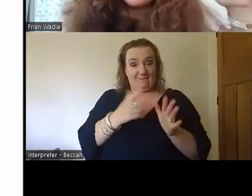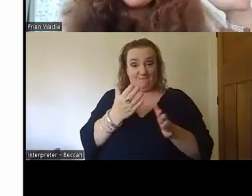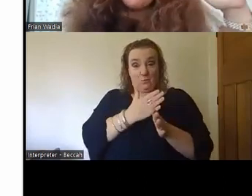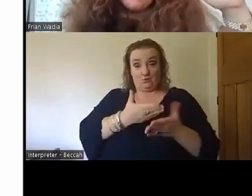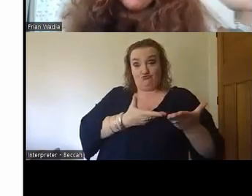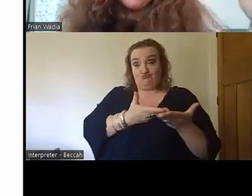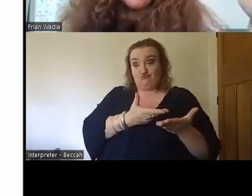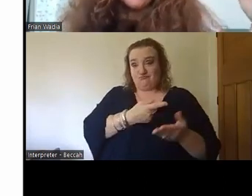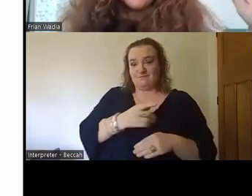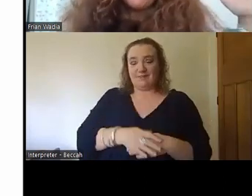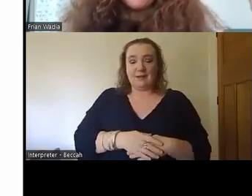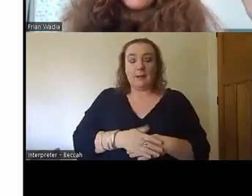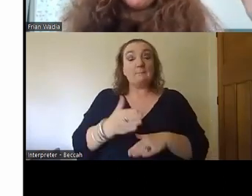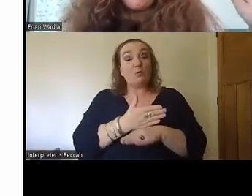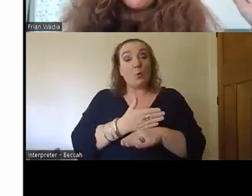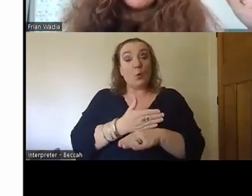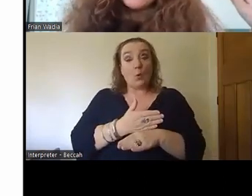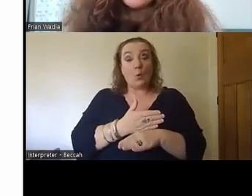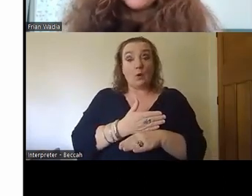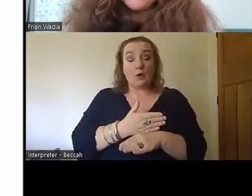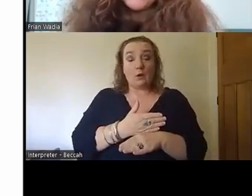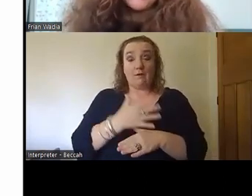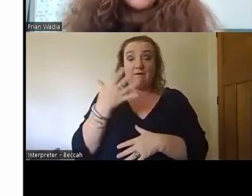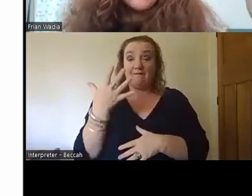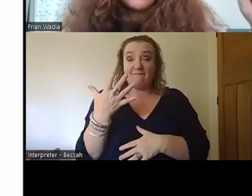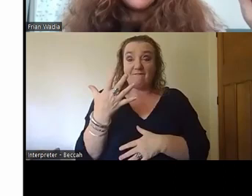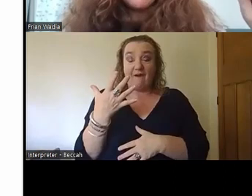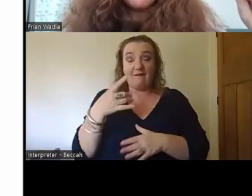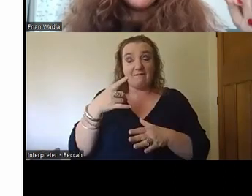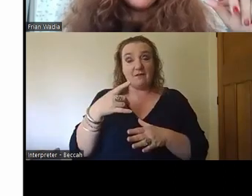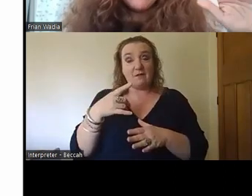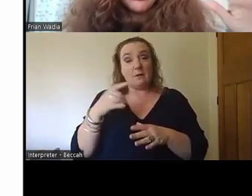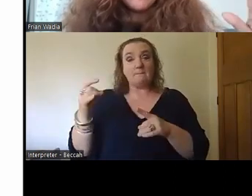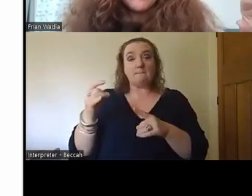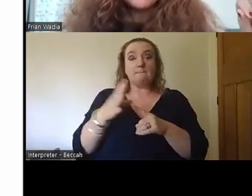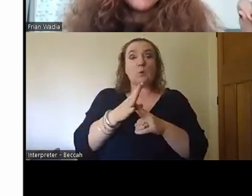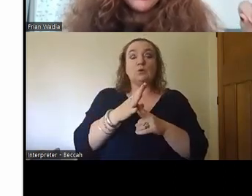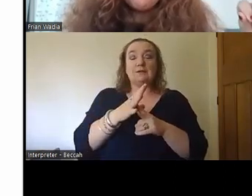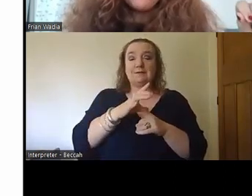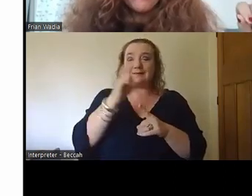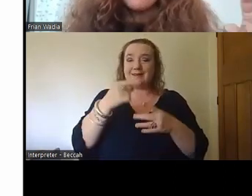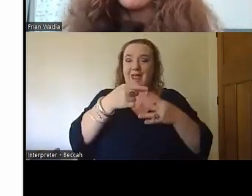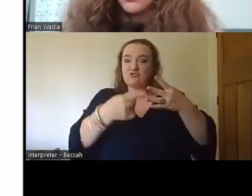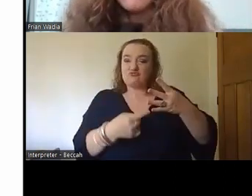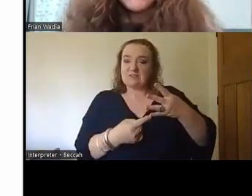Just before I do that, five key characteristics of EGL. Now I wanna highlight of the five,